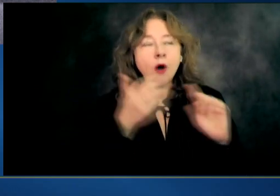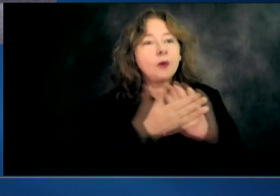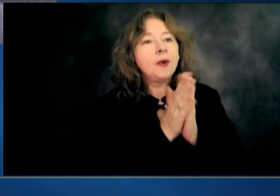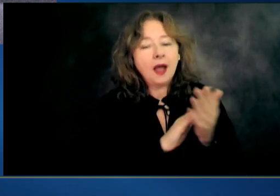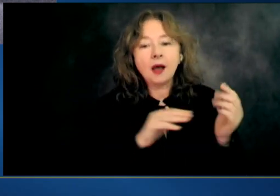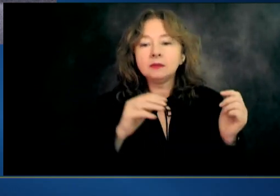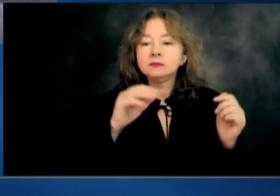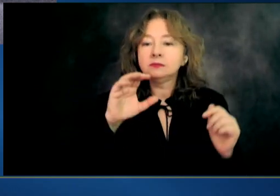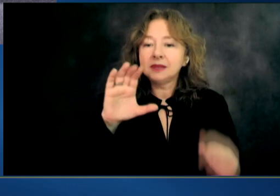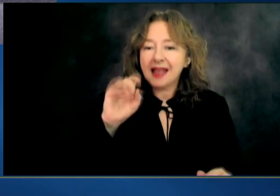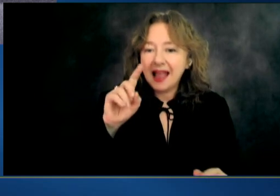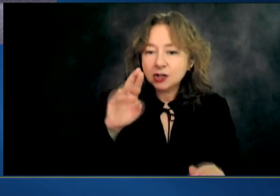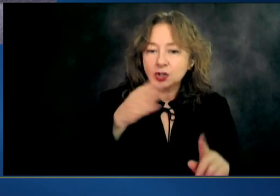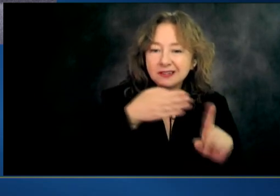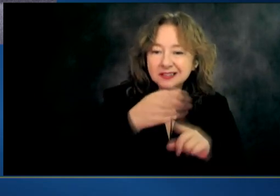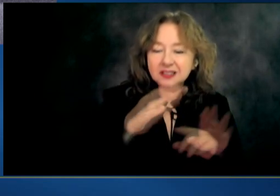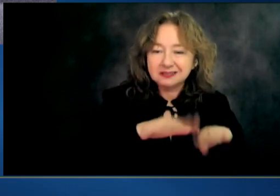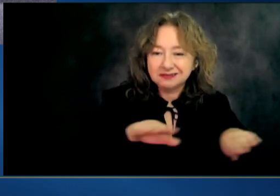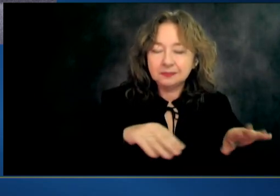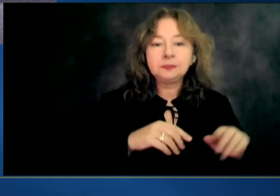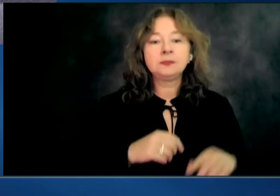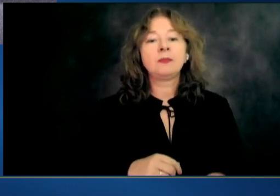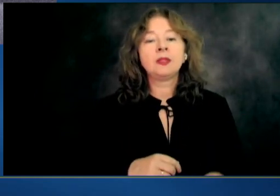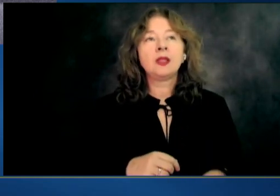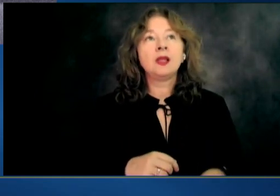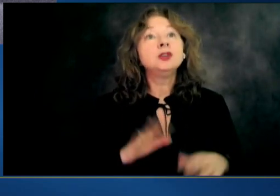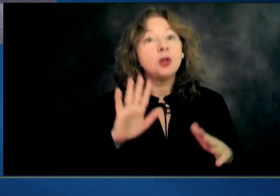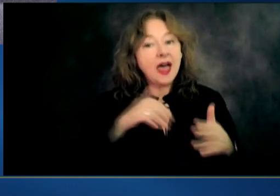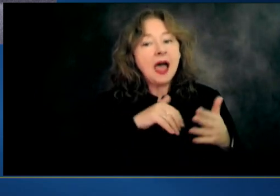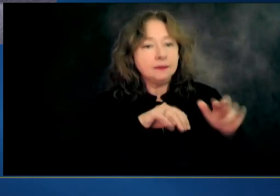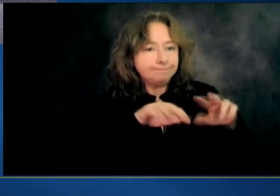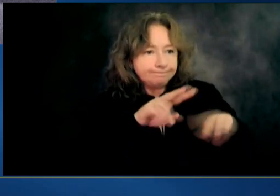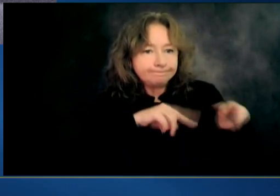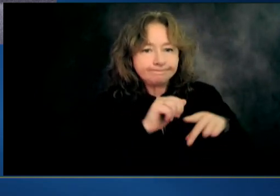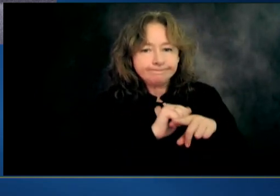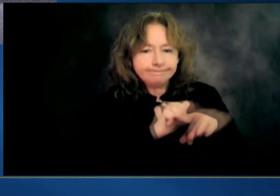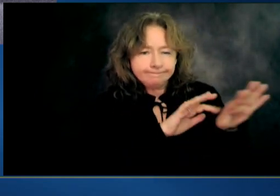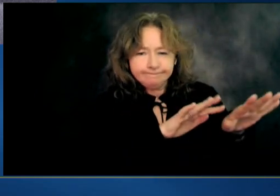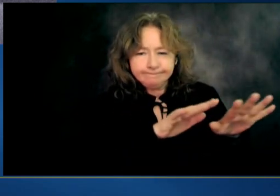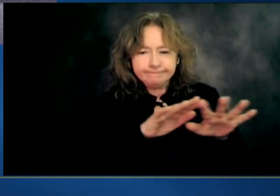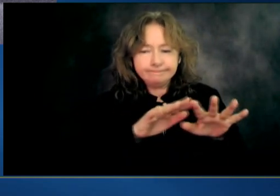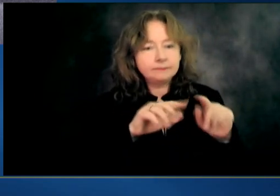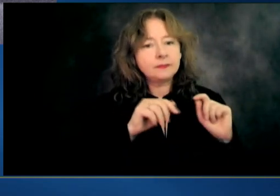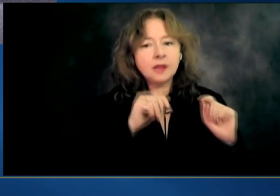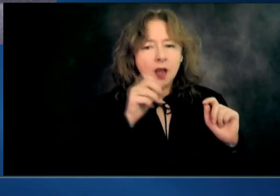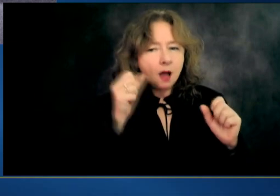during my residency where I observed not too many patients were taking hydroxyurea. And I